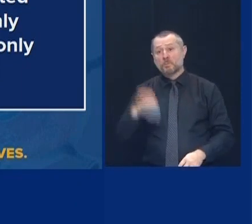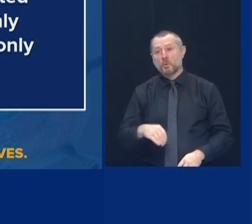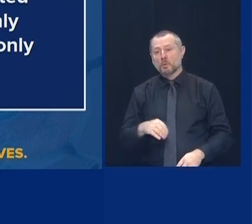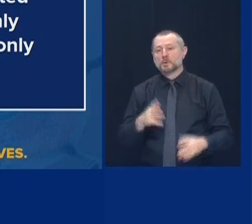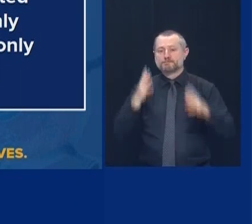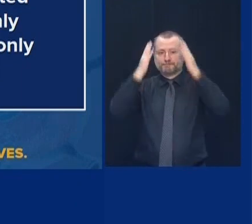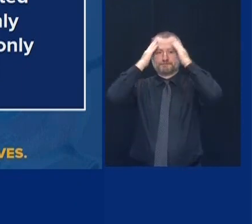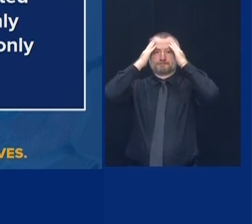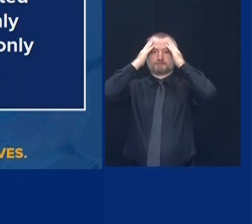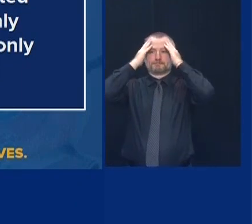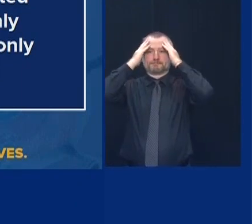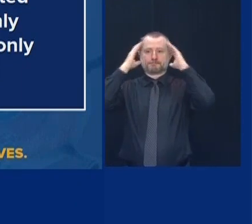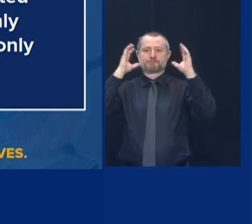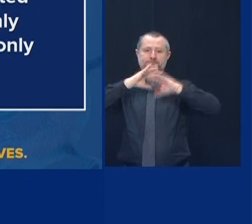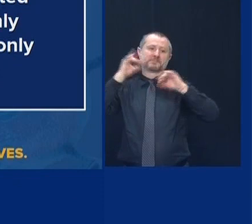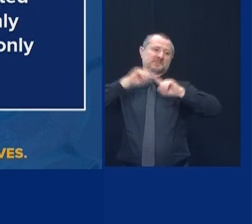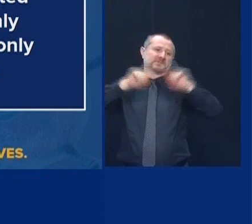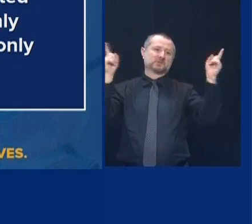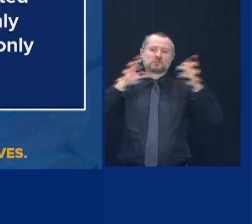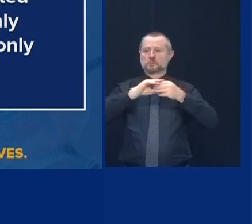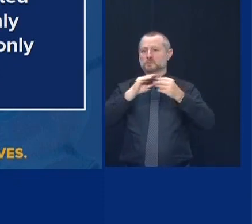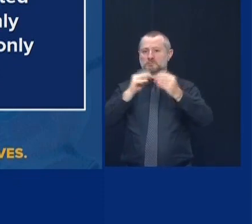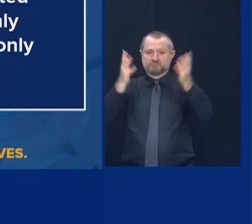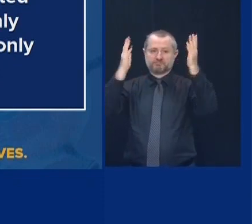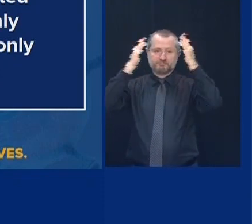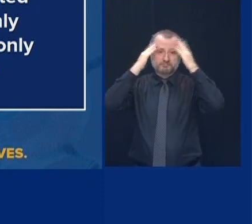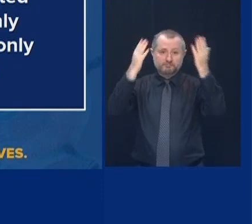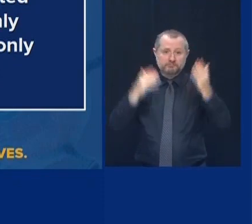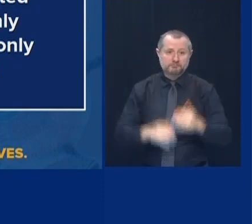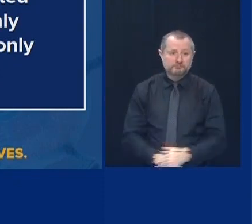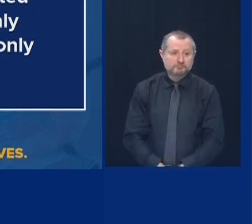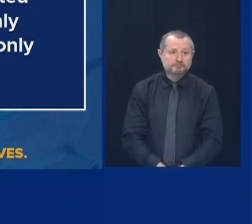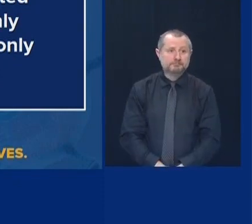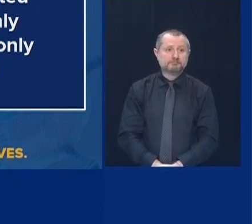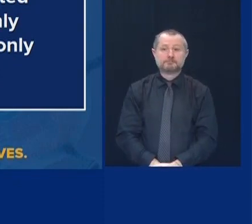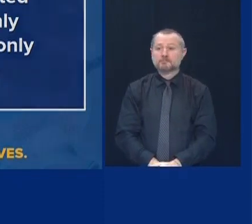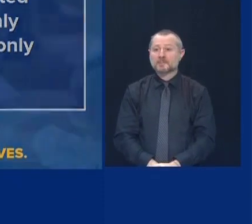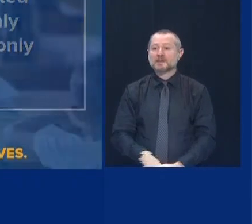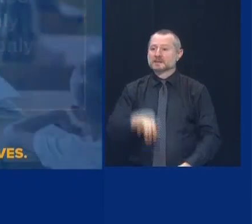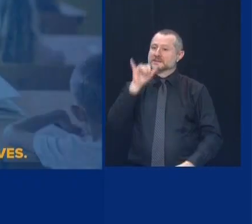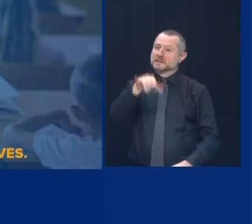SURE THEY ARE NEGATIVE. E<áHOSE ARE THE THREE LEVELS OFçóly ZONES.